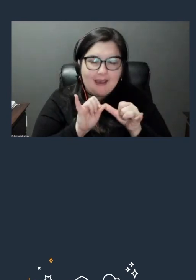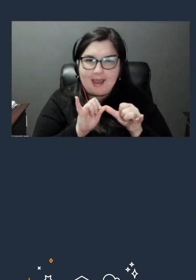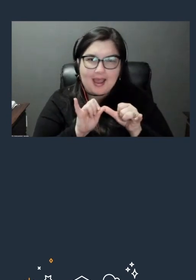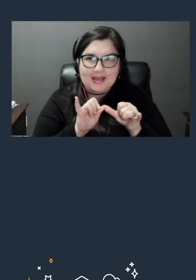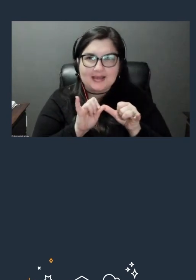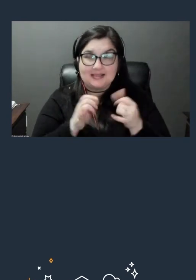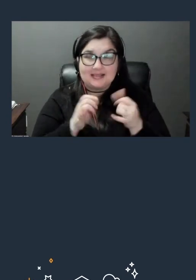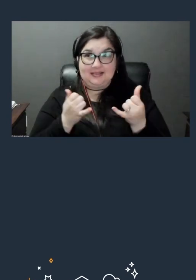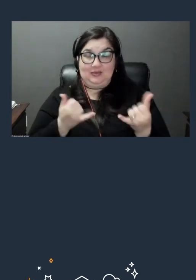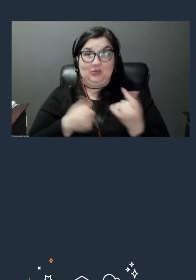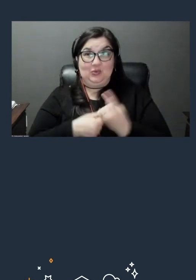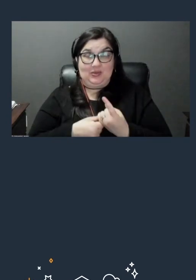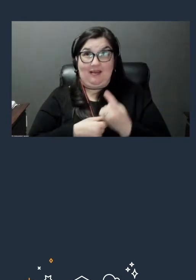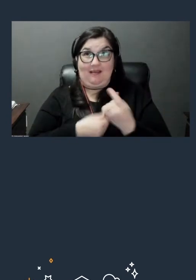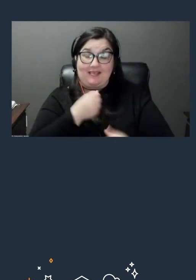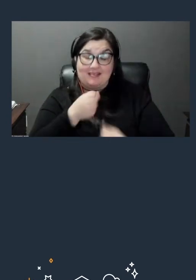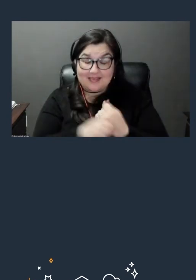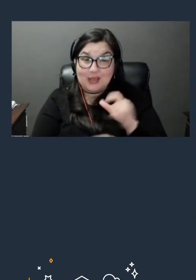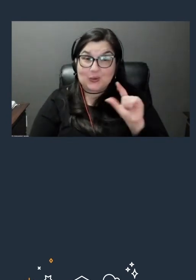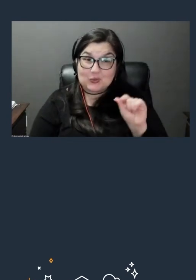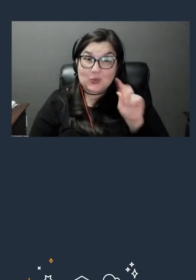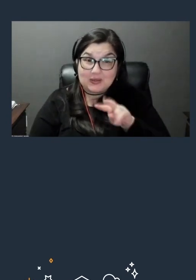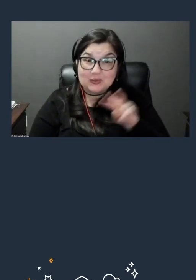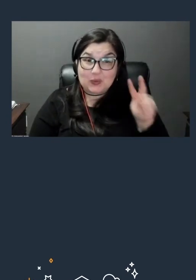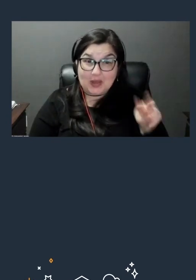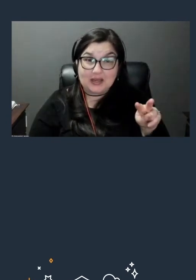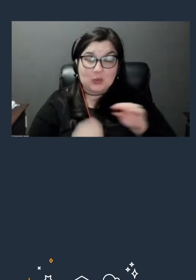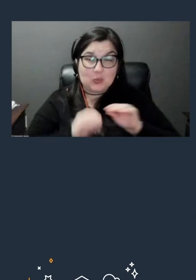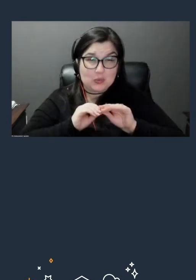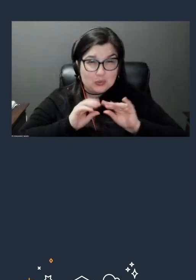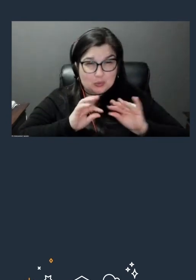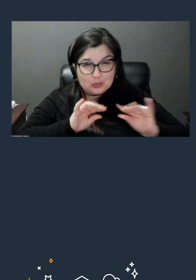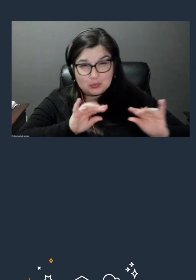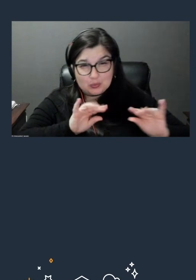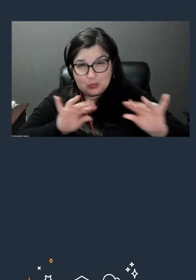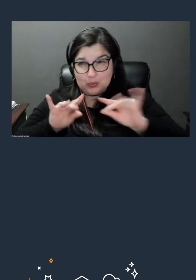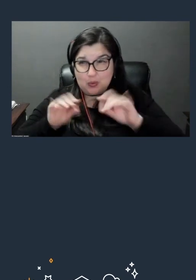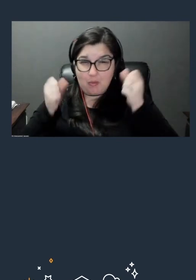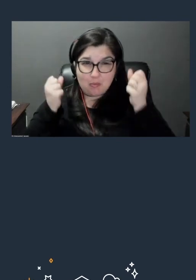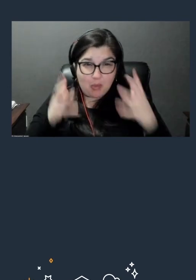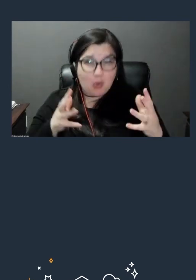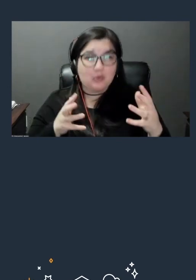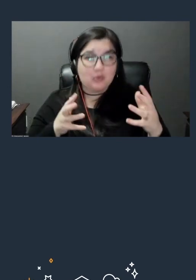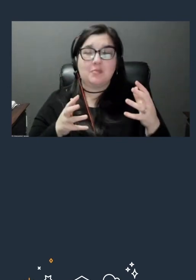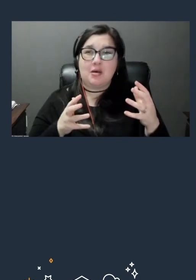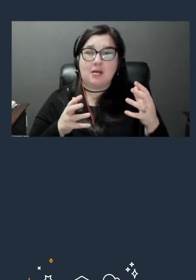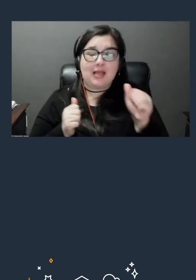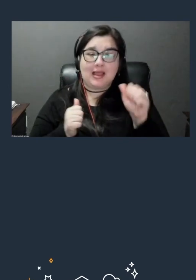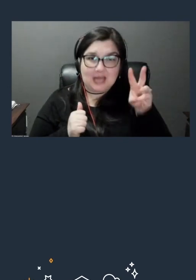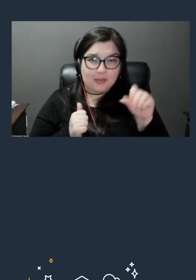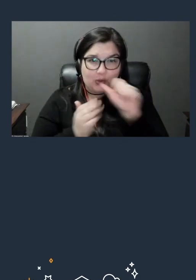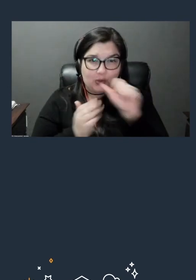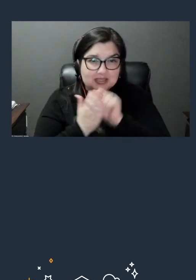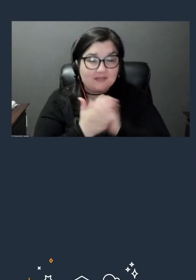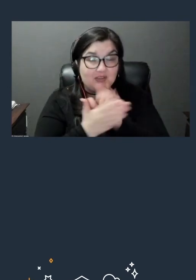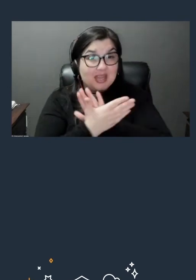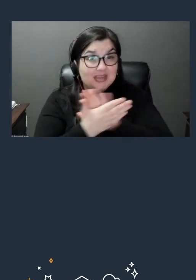you're often working across multiple of these AWS accounts. Now, one of the nice things about how S3 plays in with that,